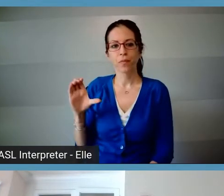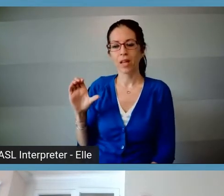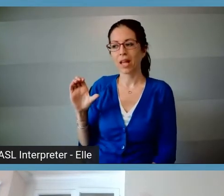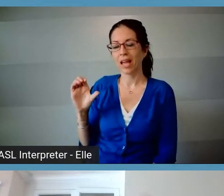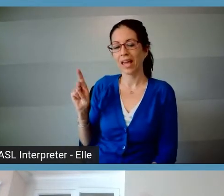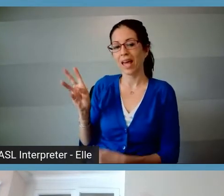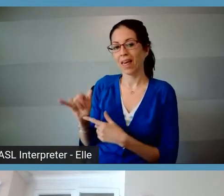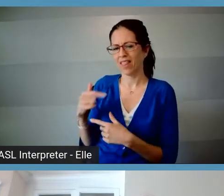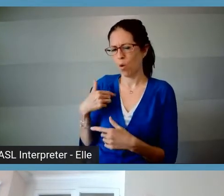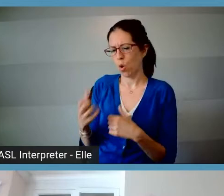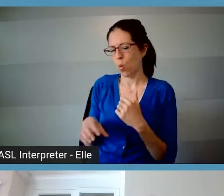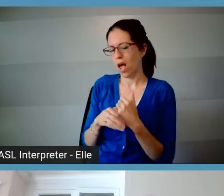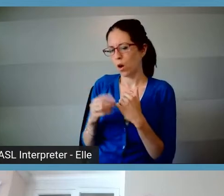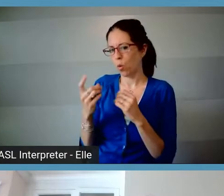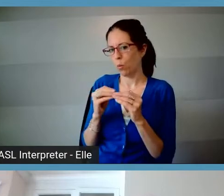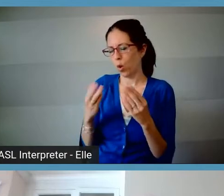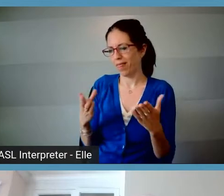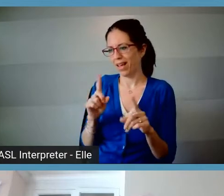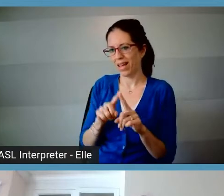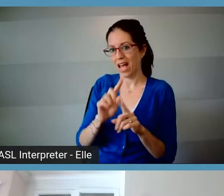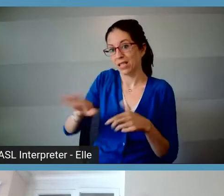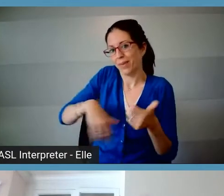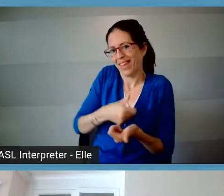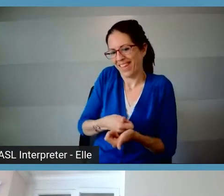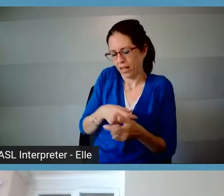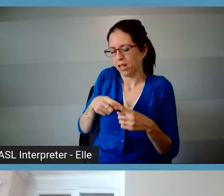Also in the back of house management we keep a Google spreadsheet that when someone writes